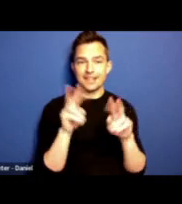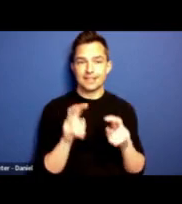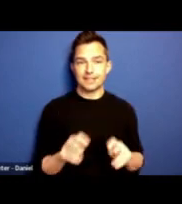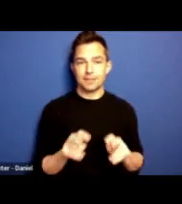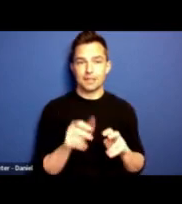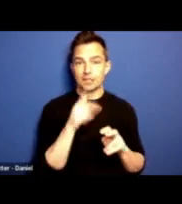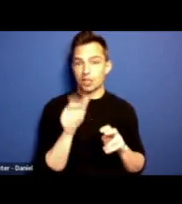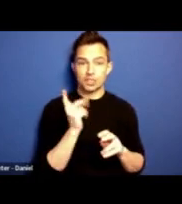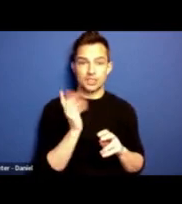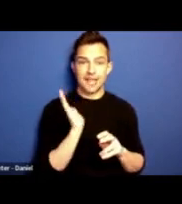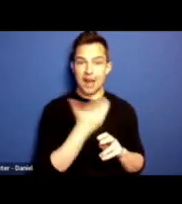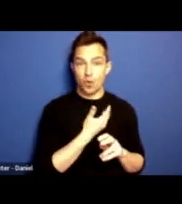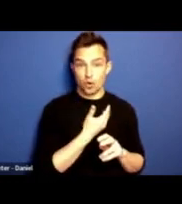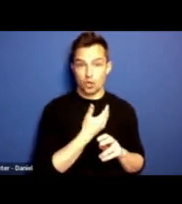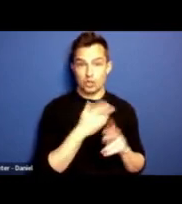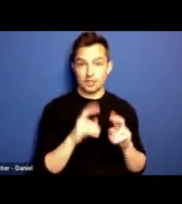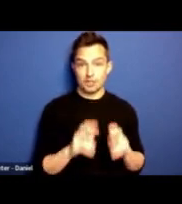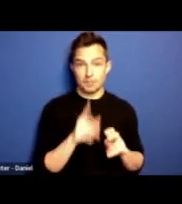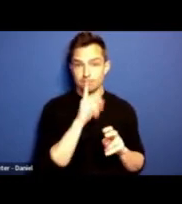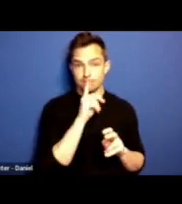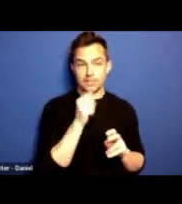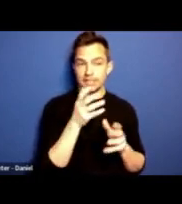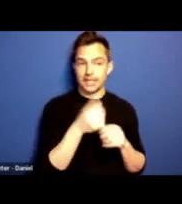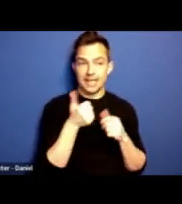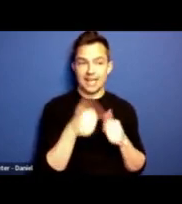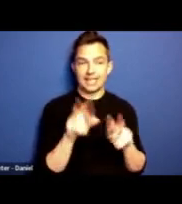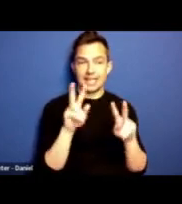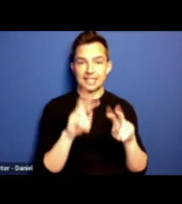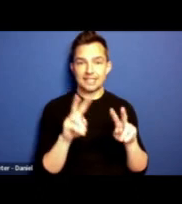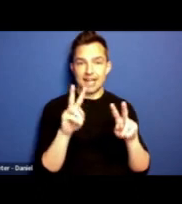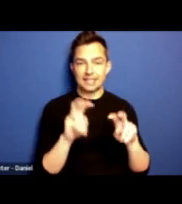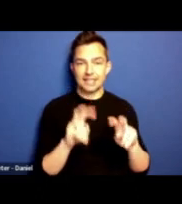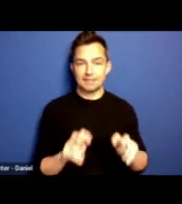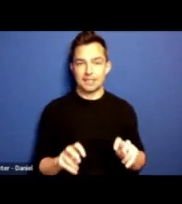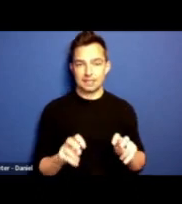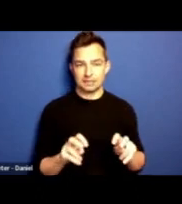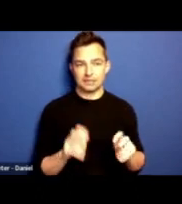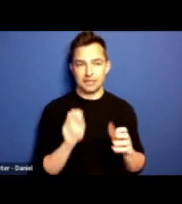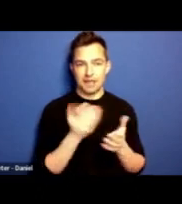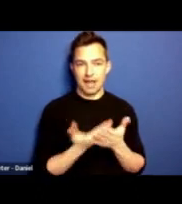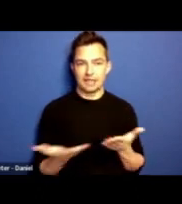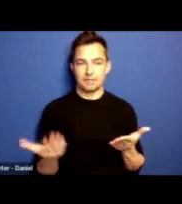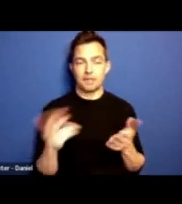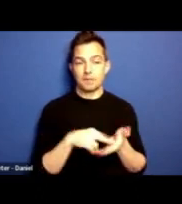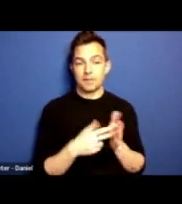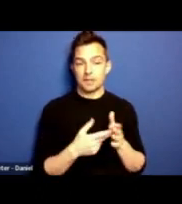our screener but not didn't receive any of the assessment items. So that that means that there's a portion of this, we